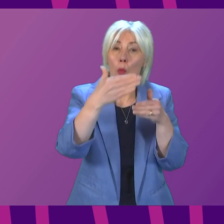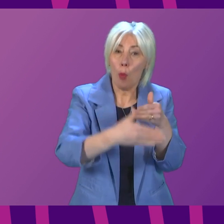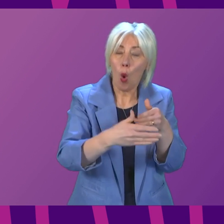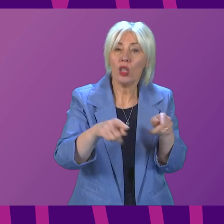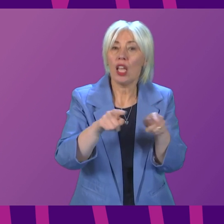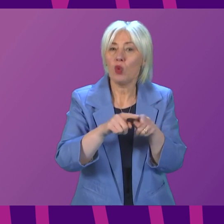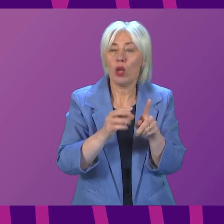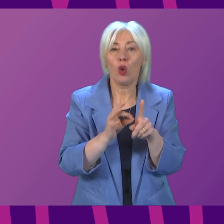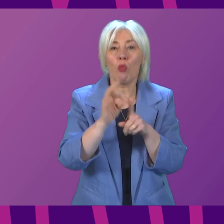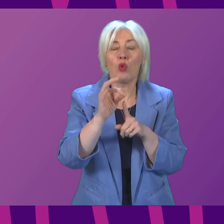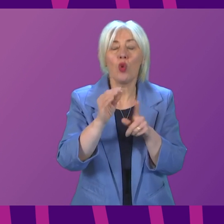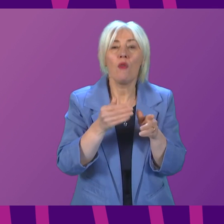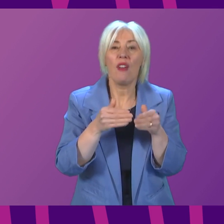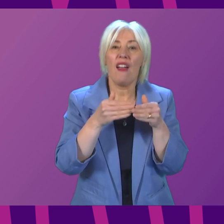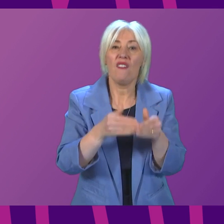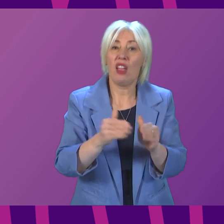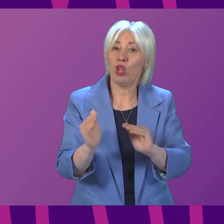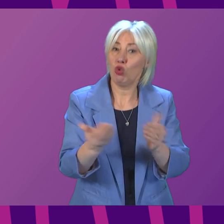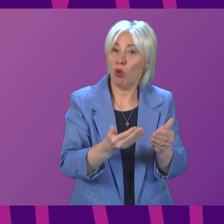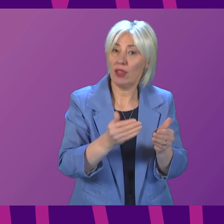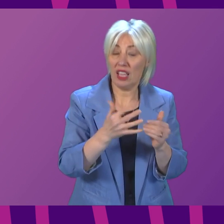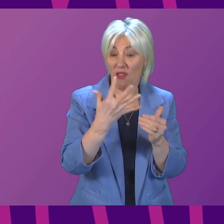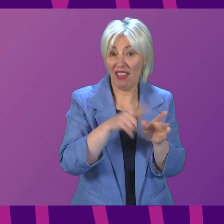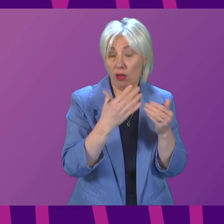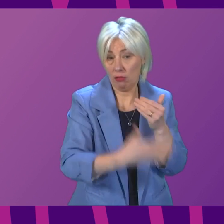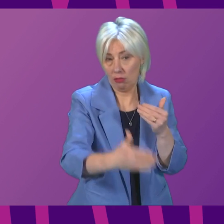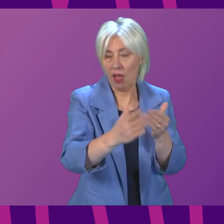services over the next five years, as part of the wider infrastructure investment plan.